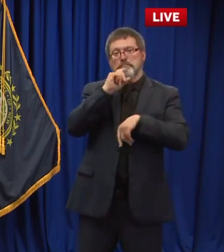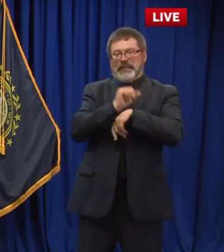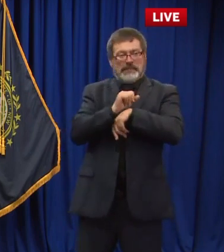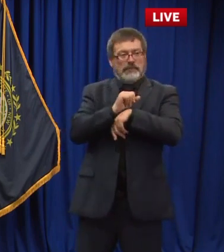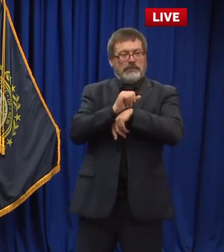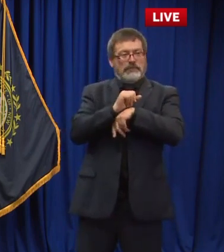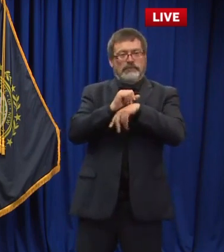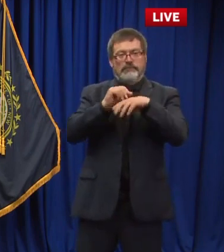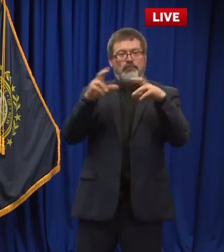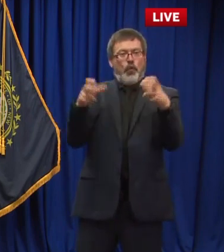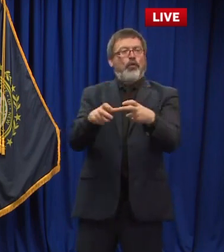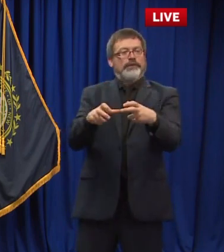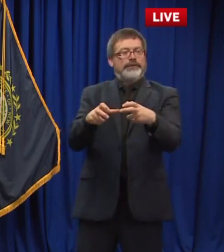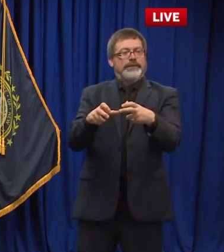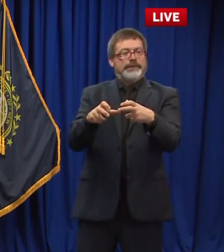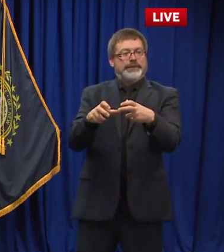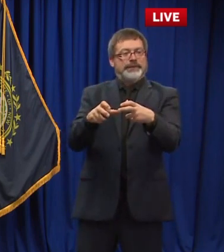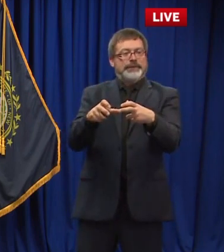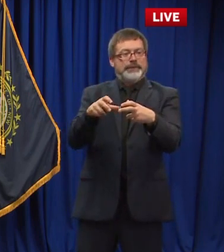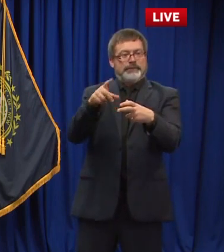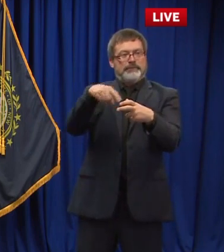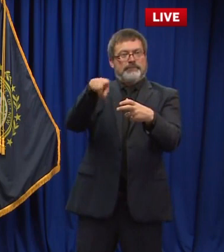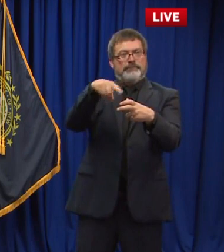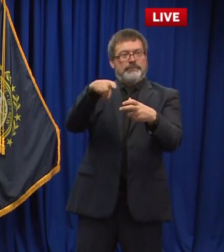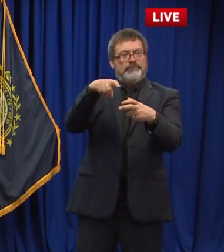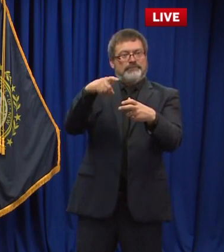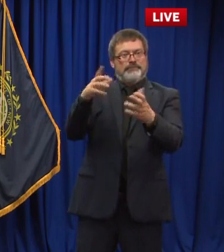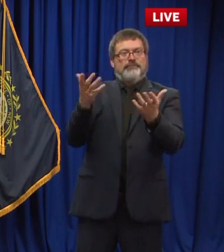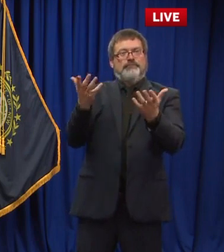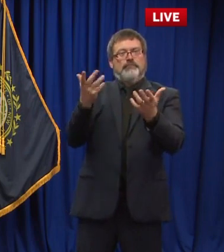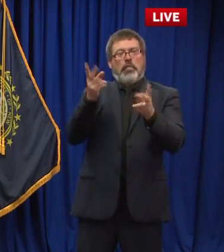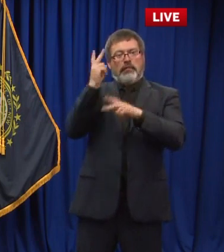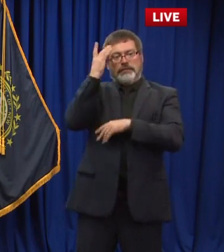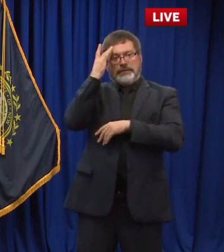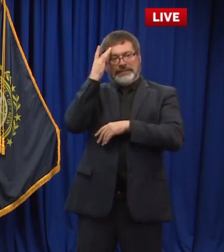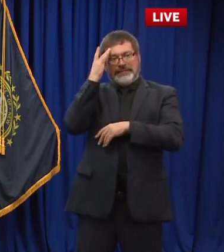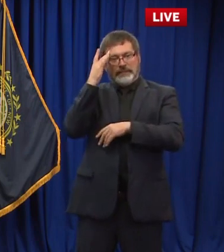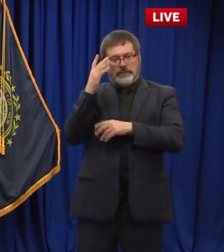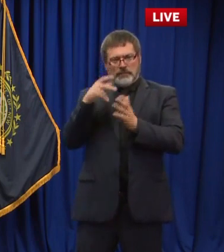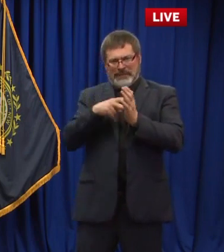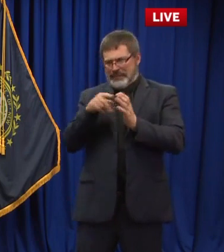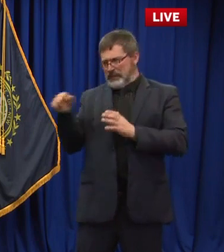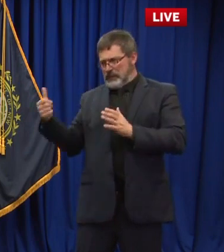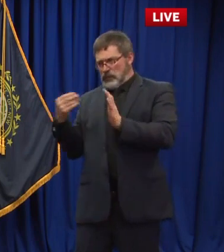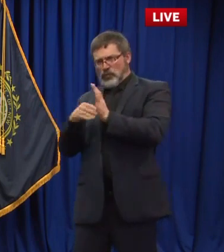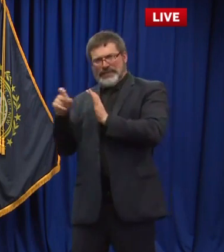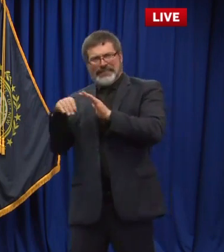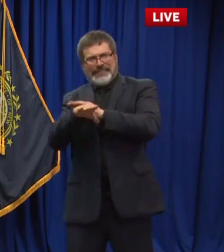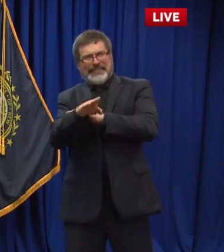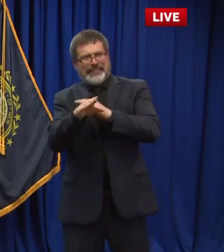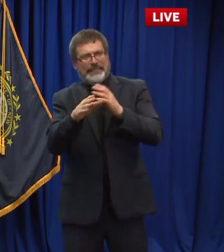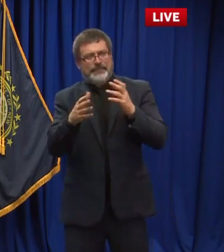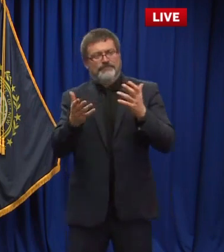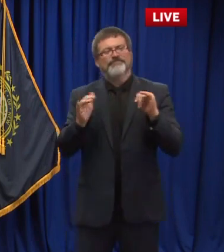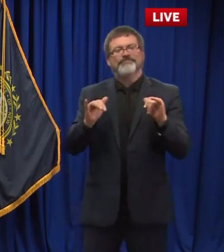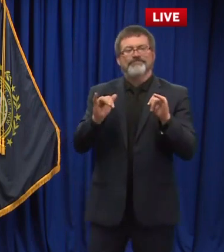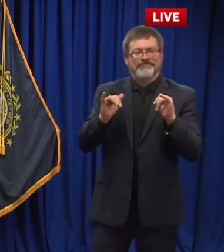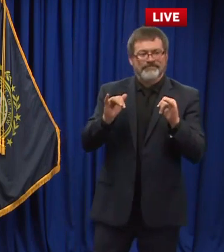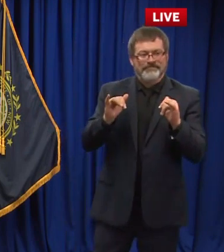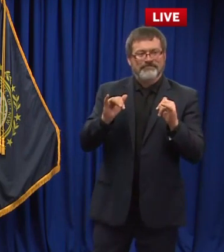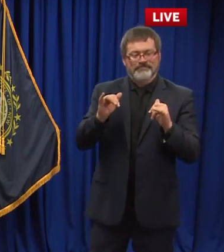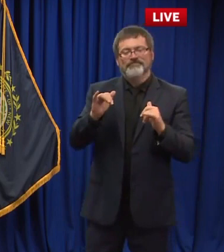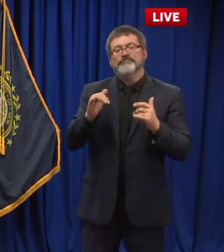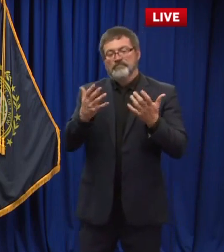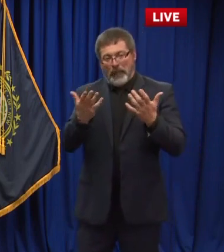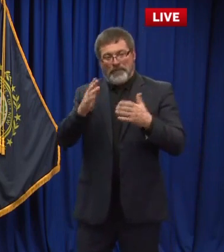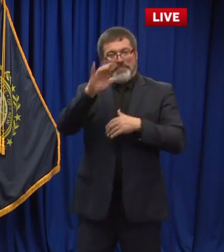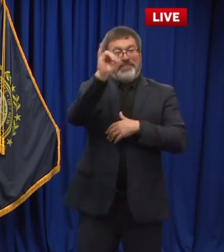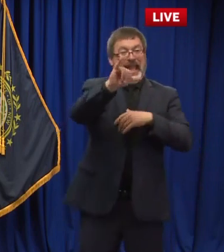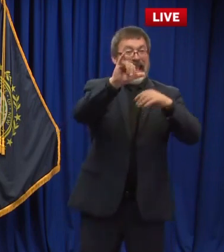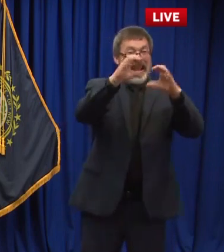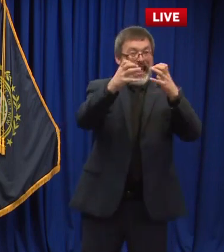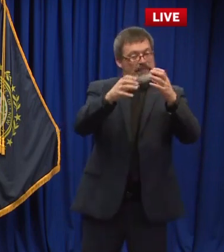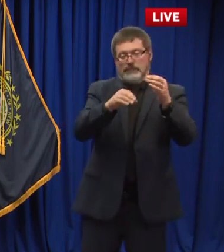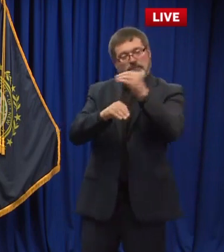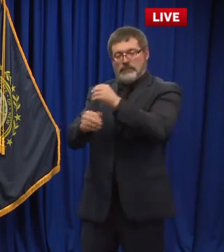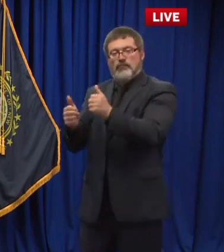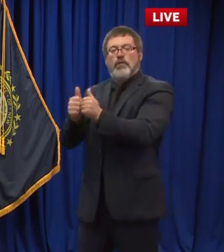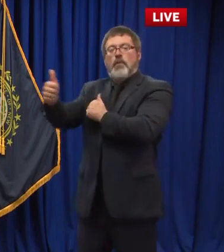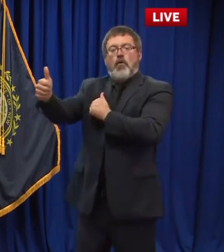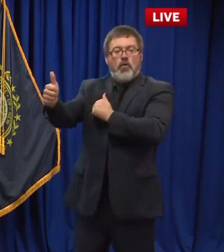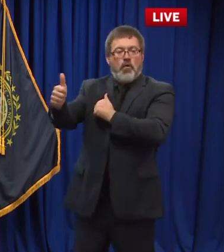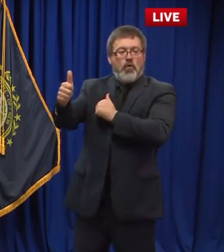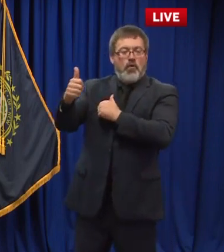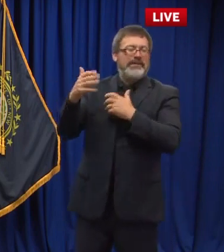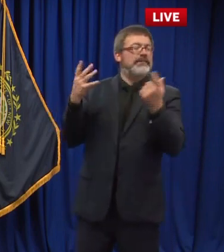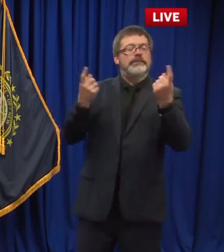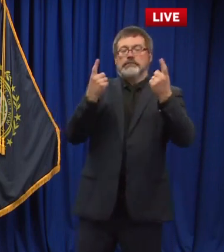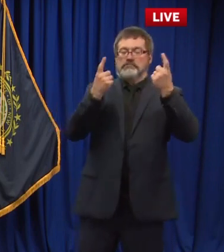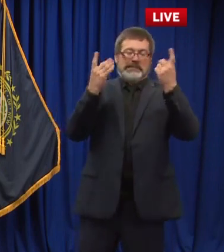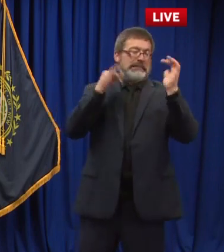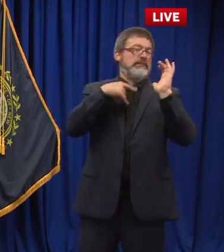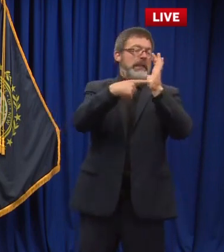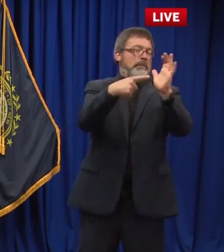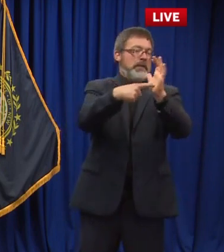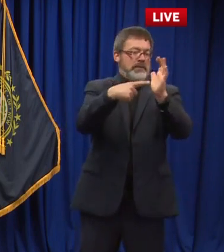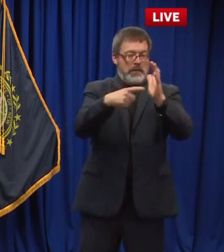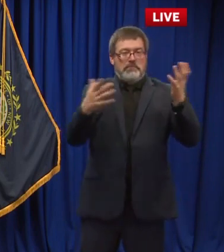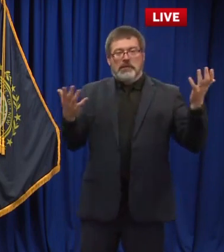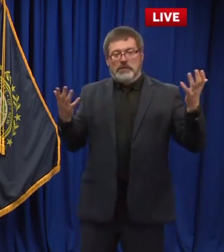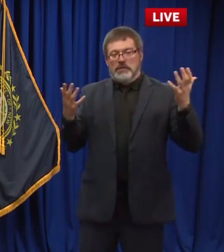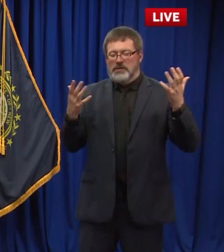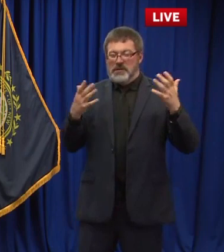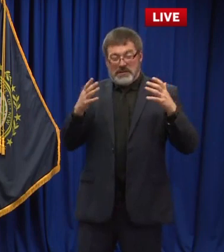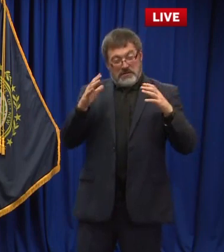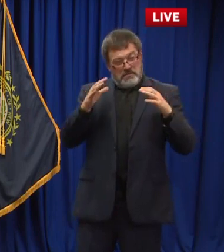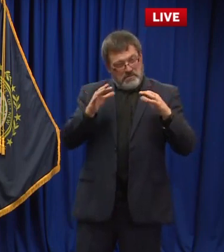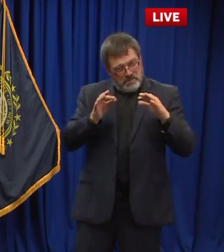WE JUST DON’T KNOW WHAT THIS IS GOING TO LOOK LIKE BUT WE WANTED TO CREATE A SYSTEM THAT ALLOWED THE FLEXIBILITY THAT IS SO IMPORTANT SO THAT THE DISTRICTS, PRINCIPALS, AND TEACHERS COULD